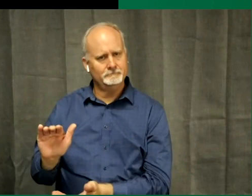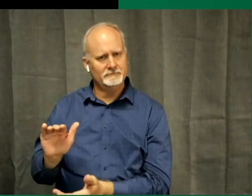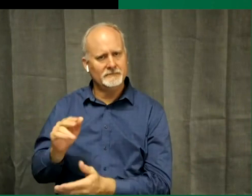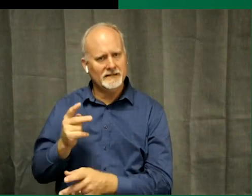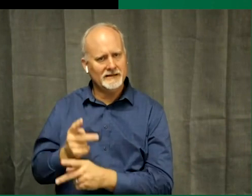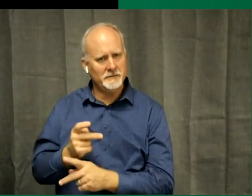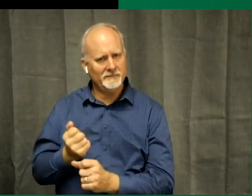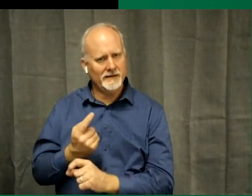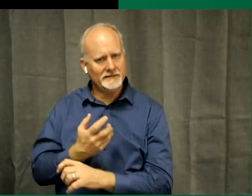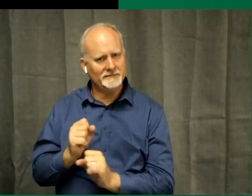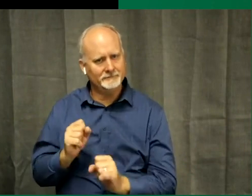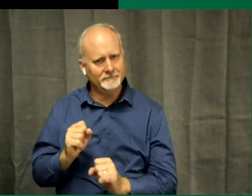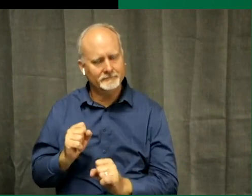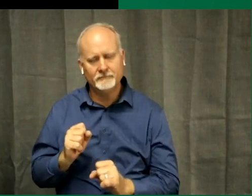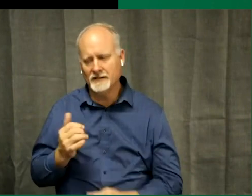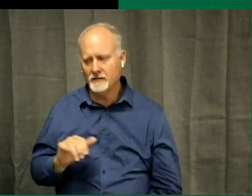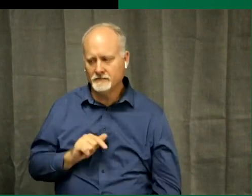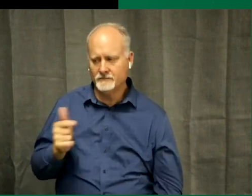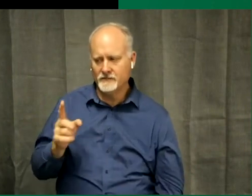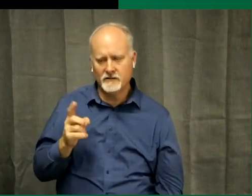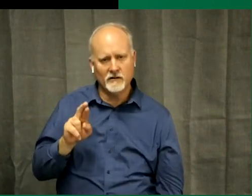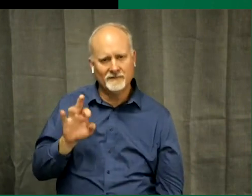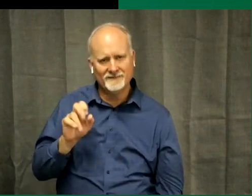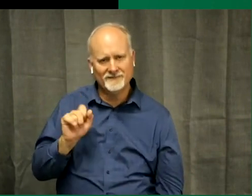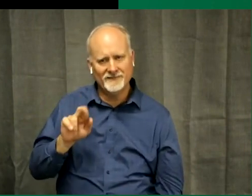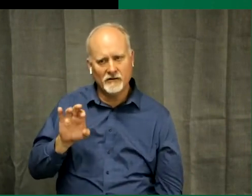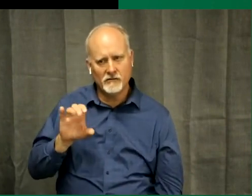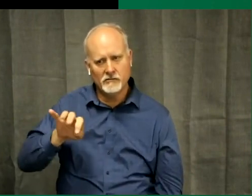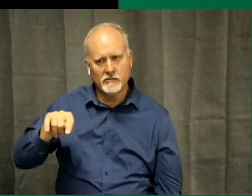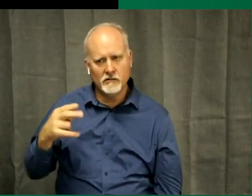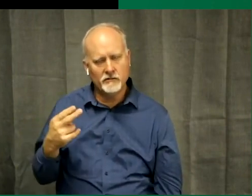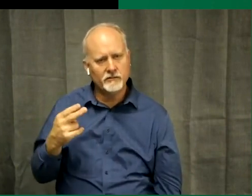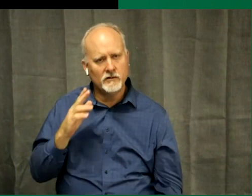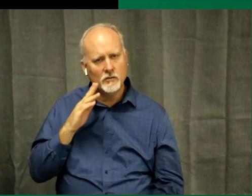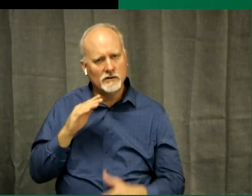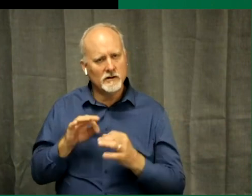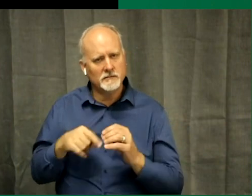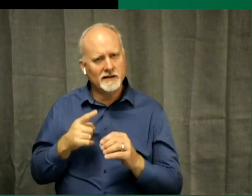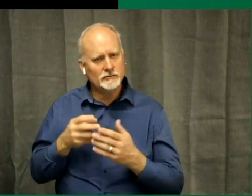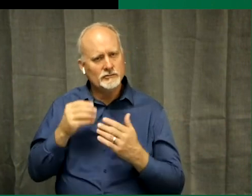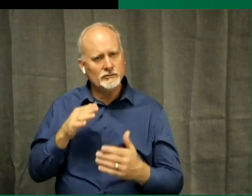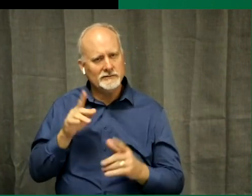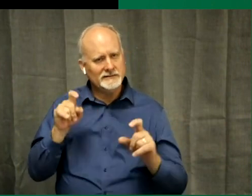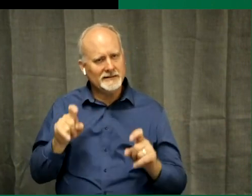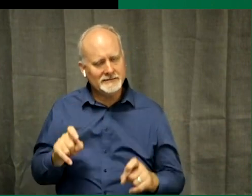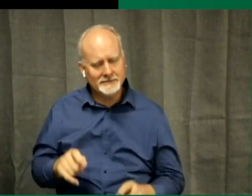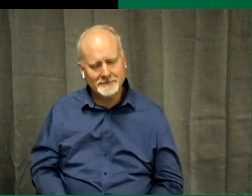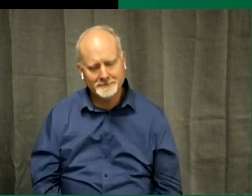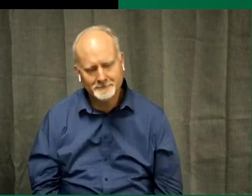safe so i'll turn over to dr faircloth who's going to talk to us about student testing information uh